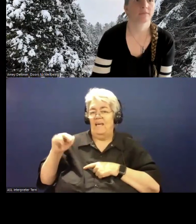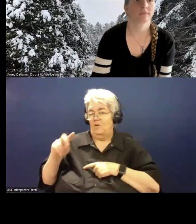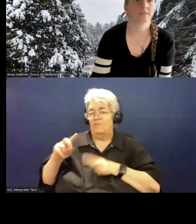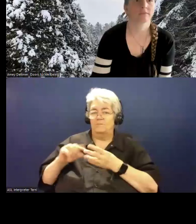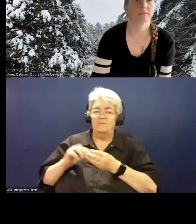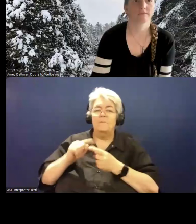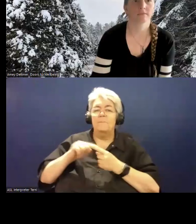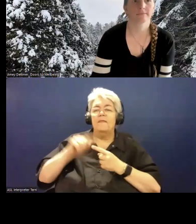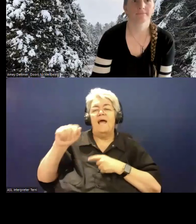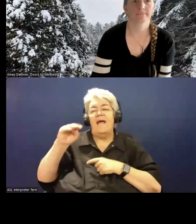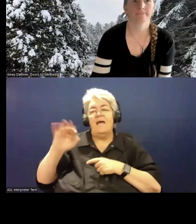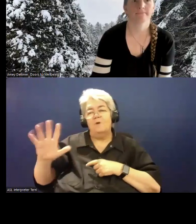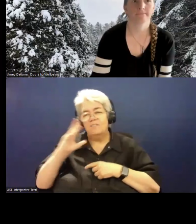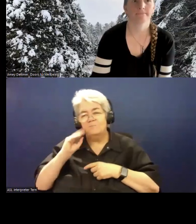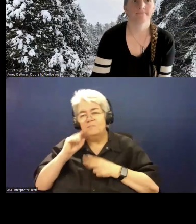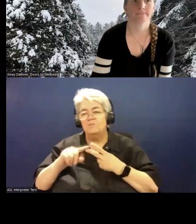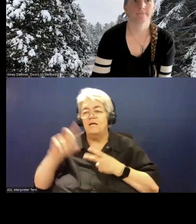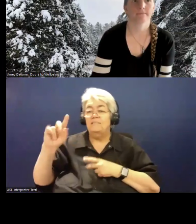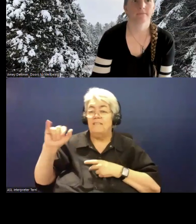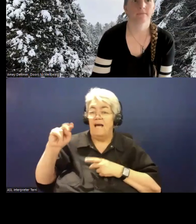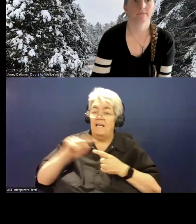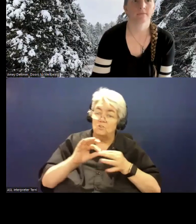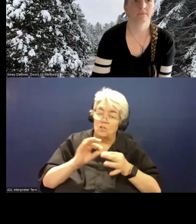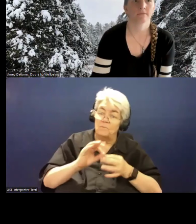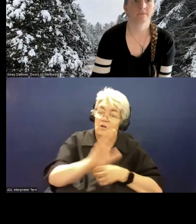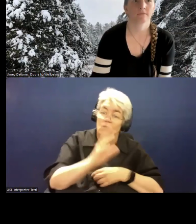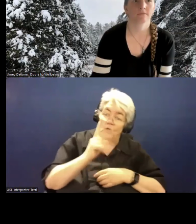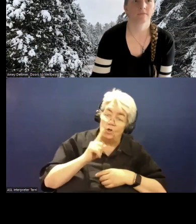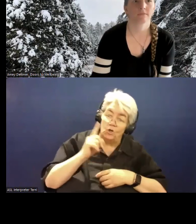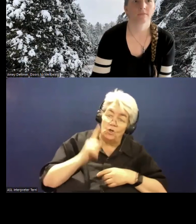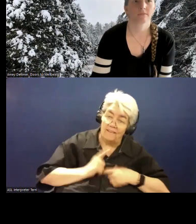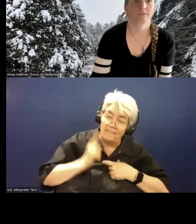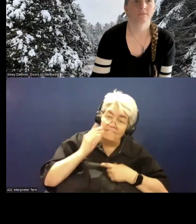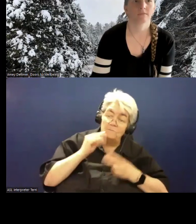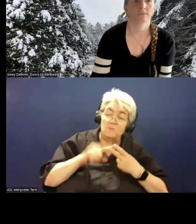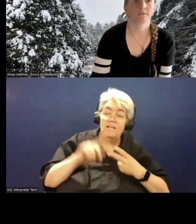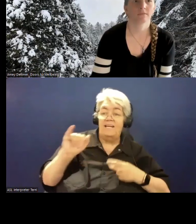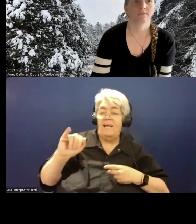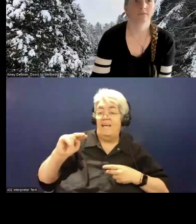EXPERIENCES AND DIANA TALKED ABOUT AND INGRID HAS TALKED ABOUT